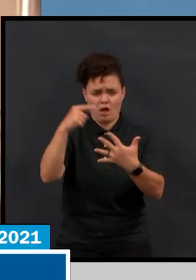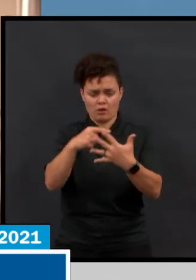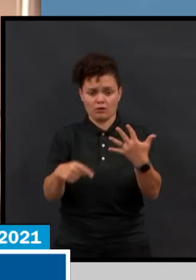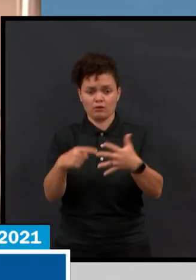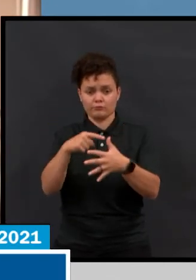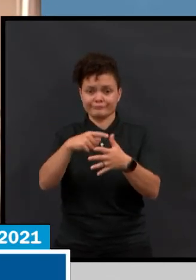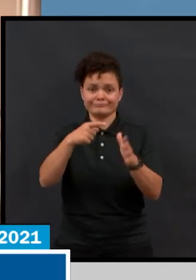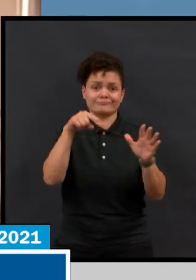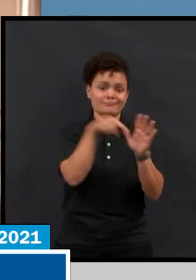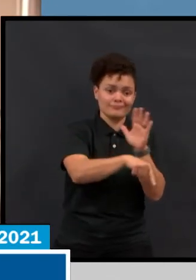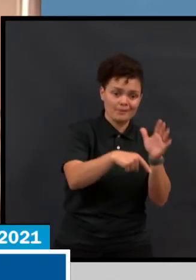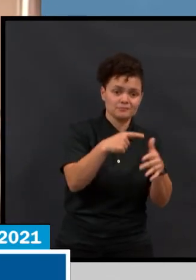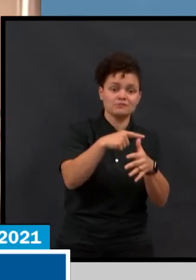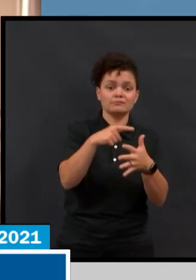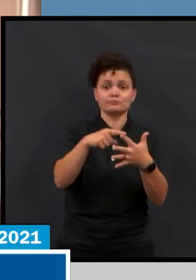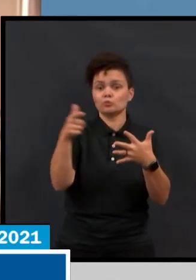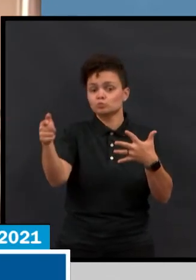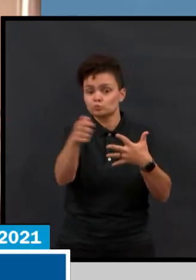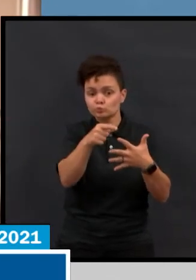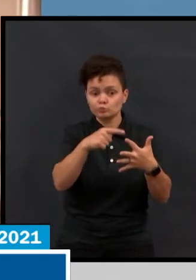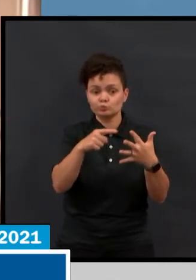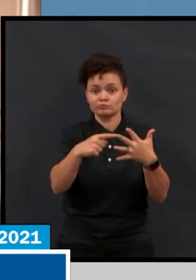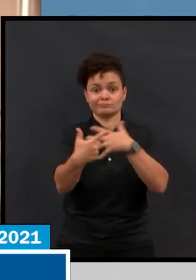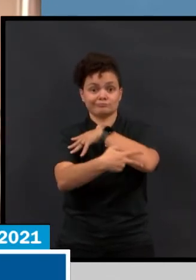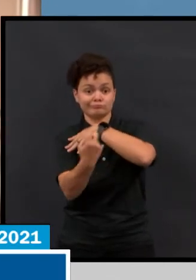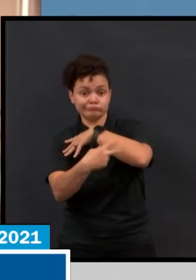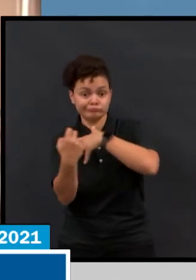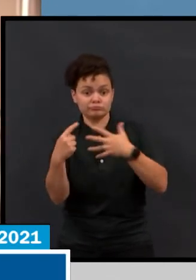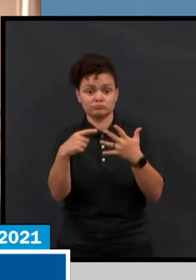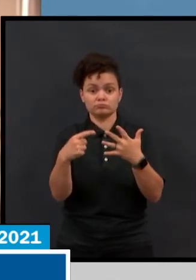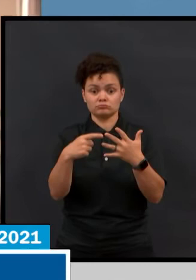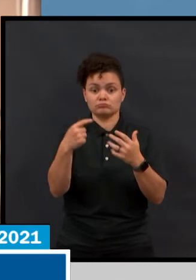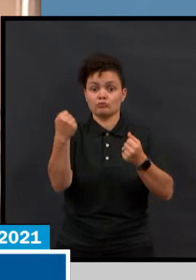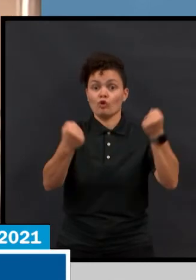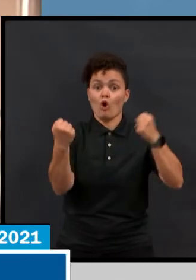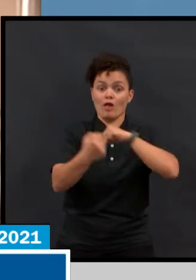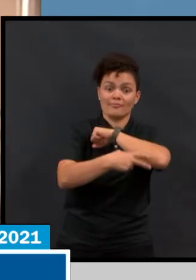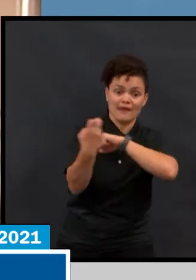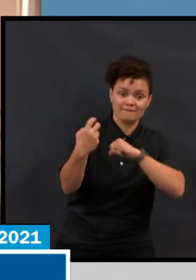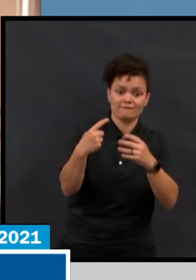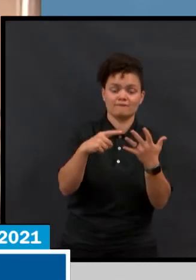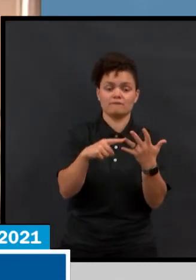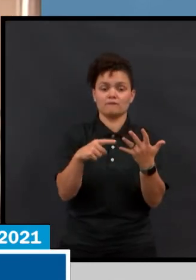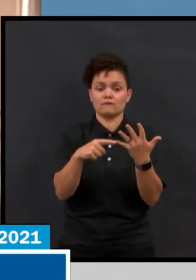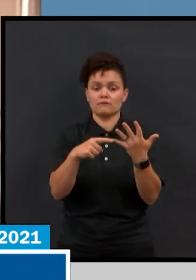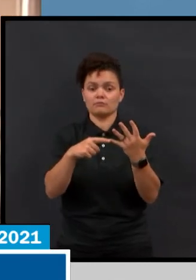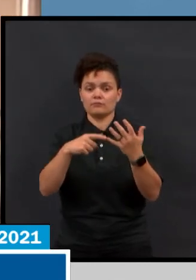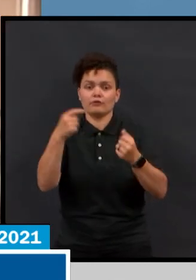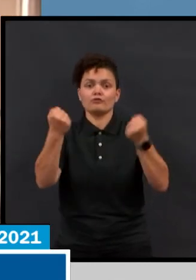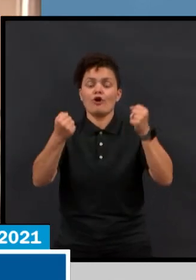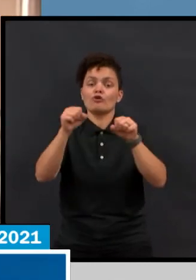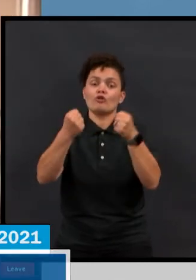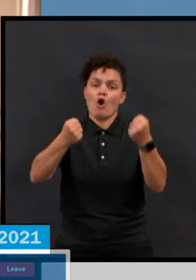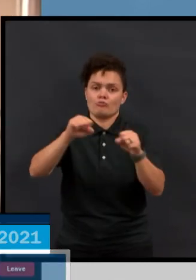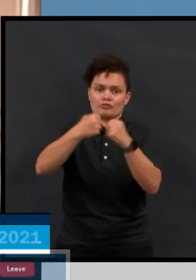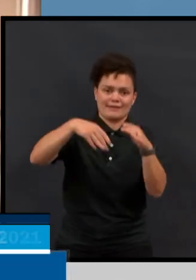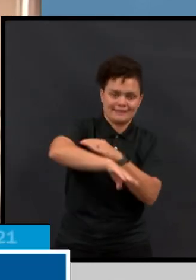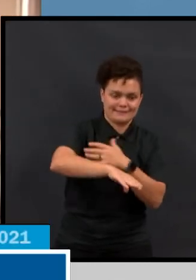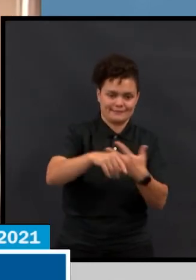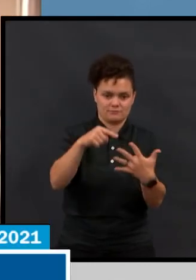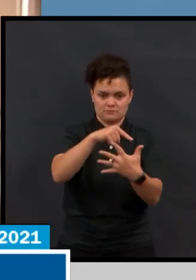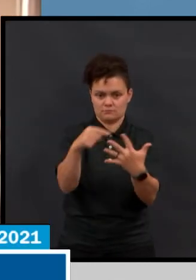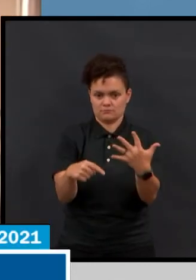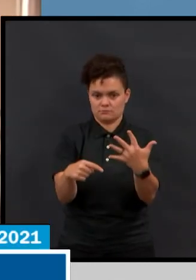burglaries auto thefts and car break-ins uh and then as you may have seen the mayor as well as the